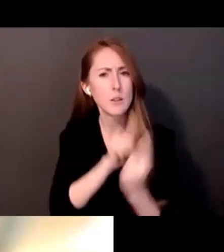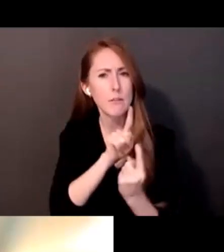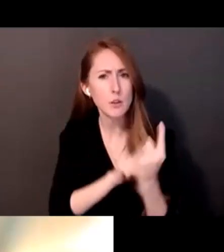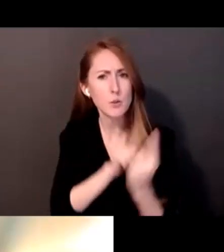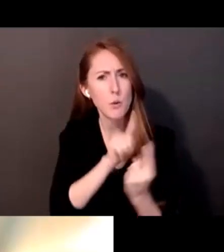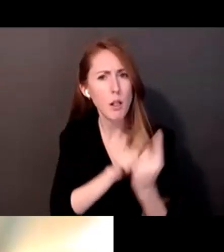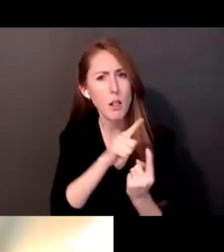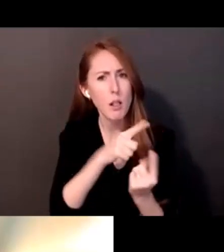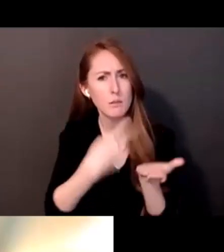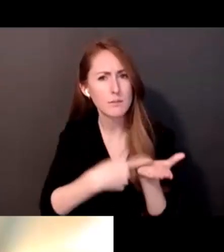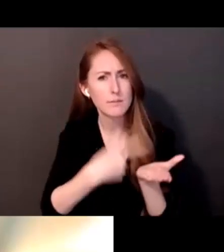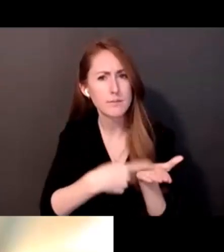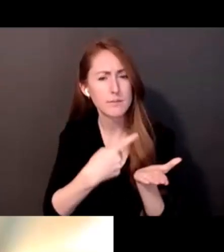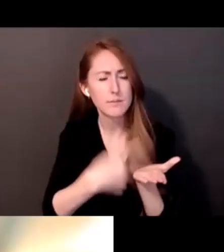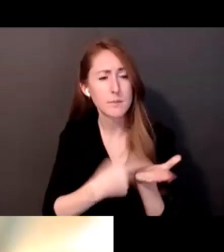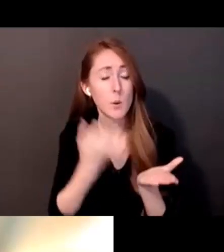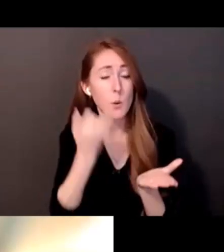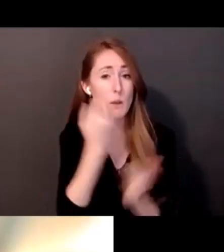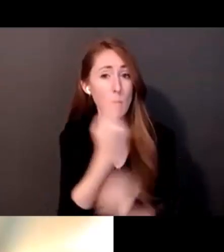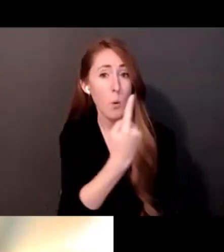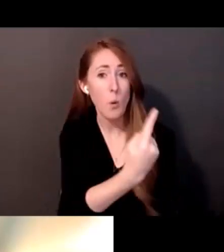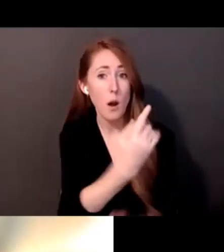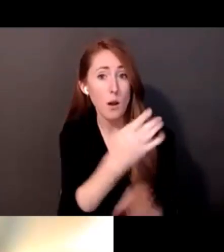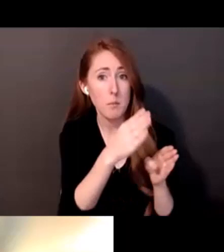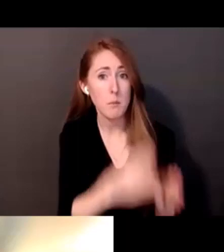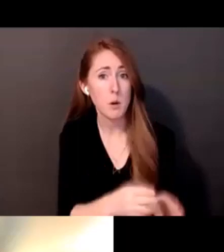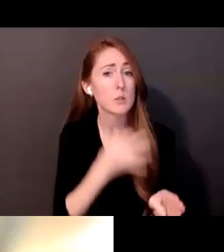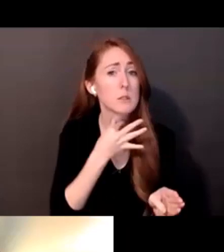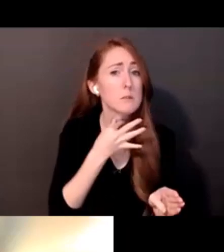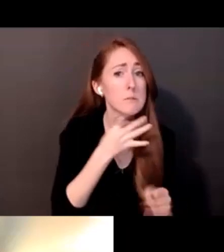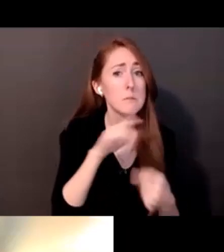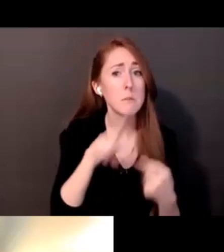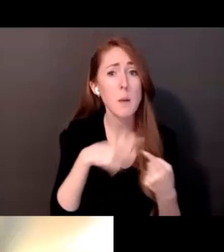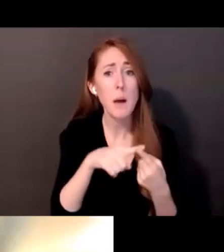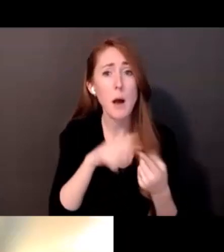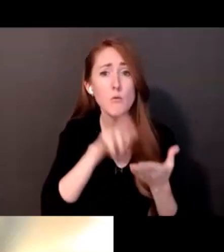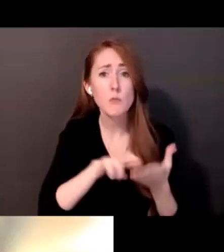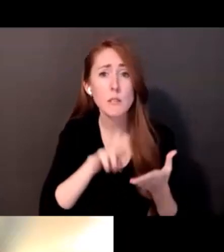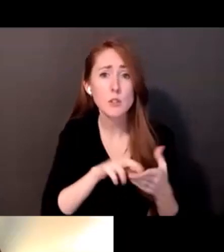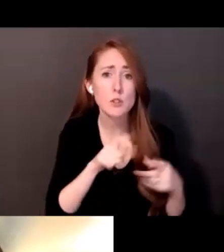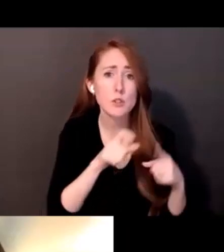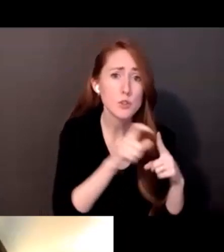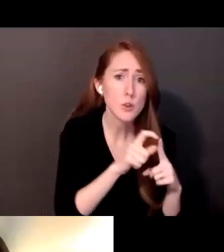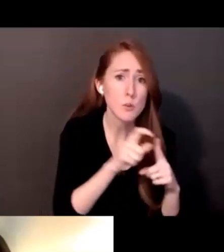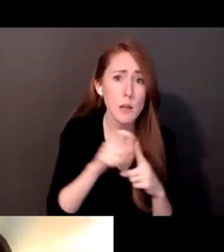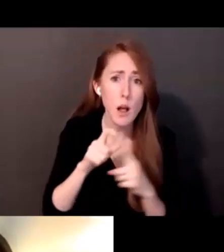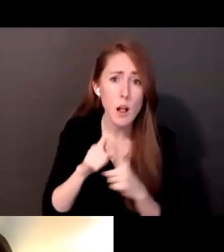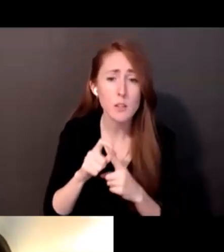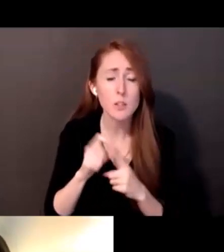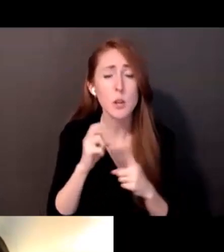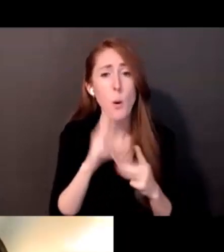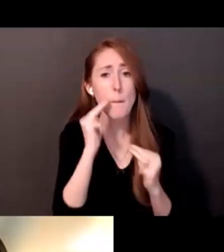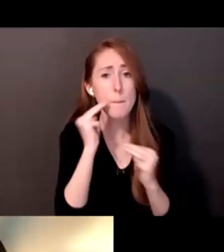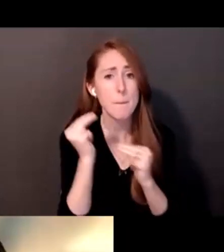have had about specific research terminology or methodology could be answered during those consultations.